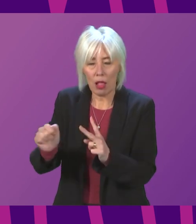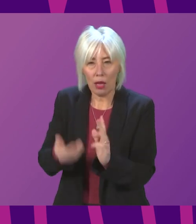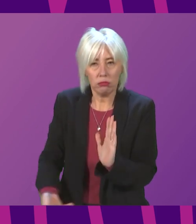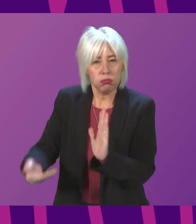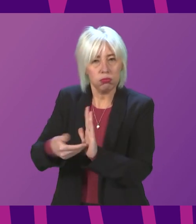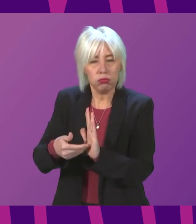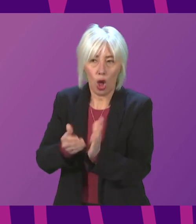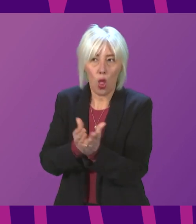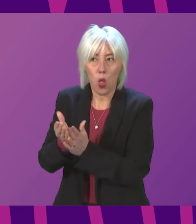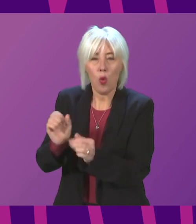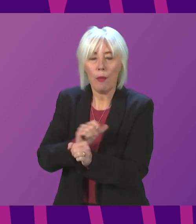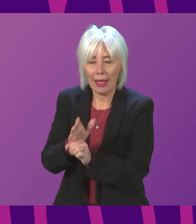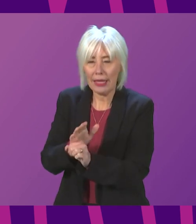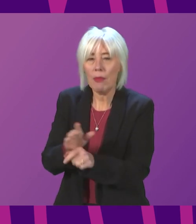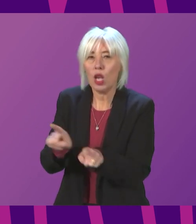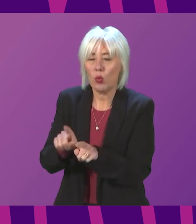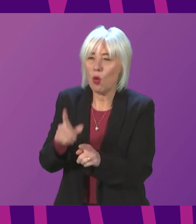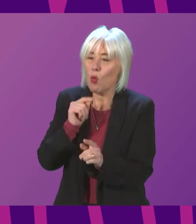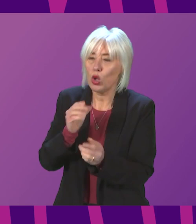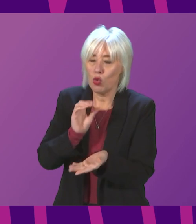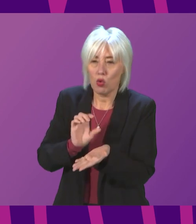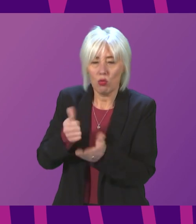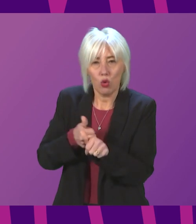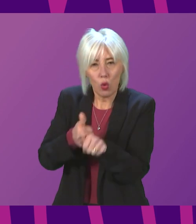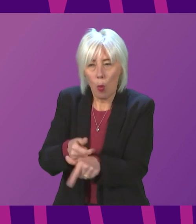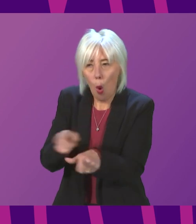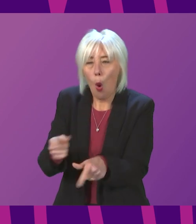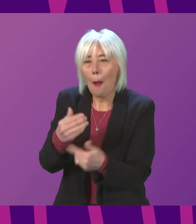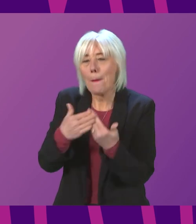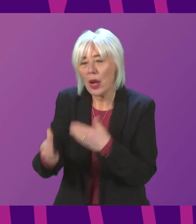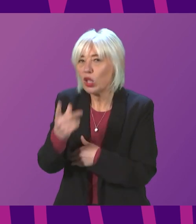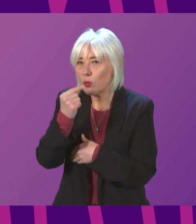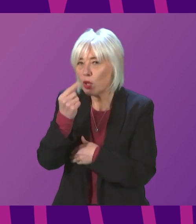pandemic and we will continue to maximise support through it.